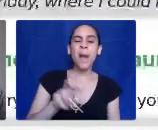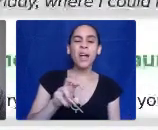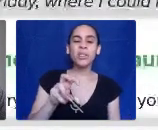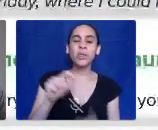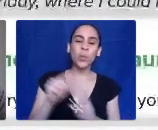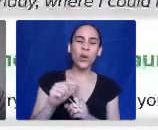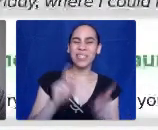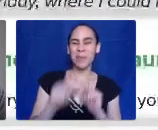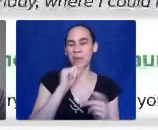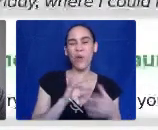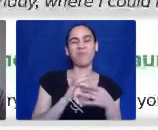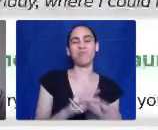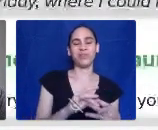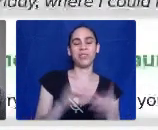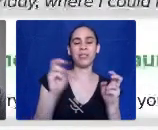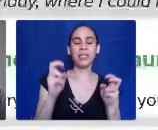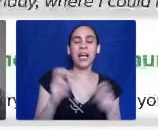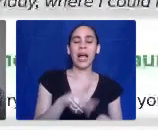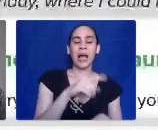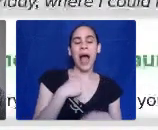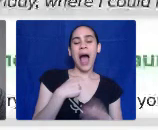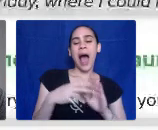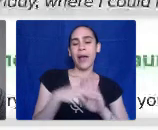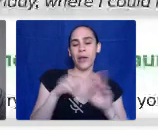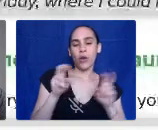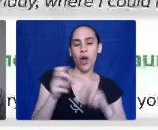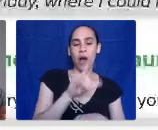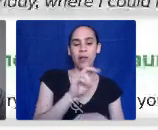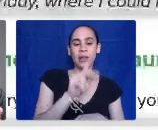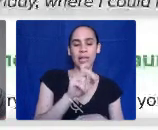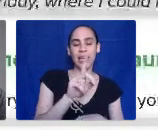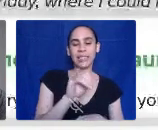to that i call it linkedin speak right like um i'm looking to engage my skill set in finding myself